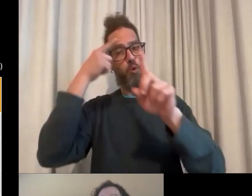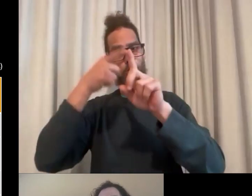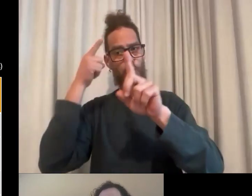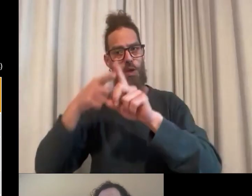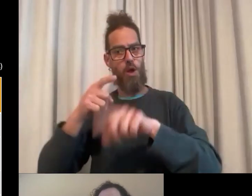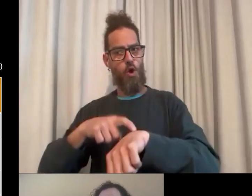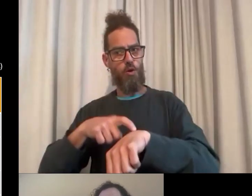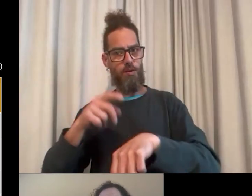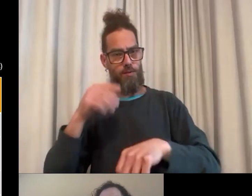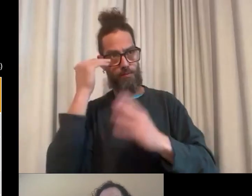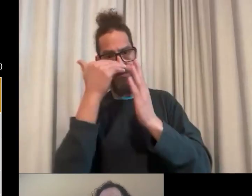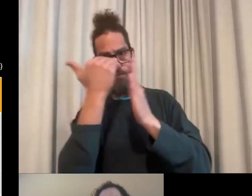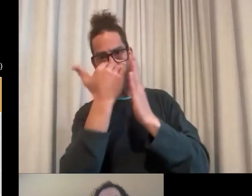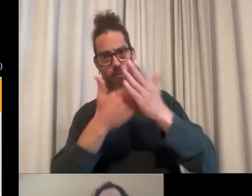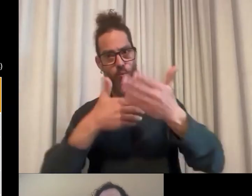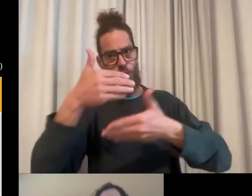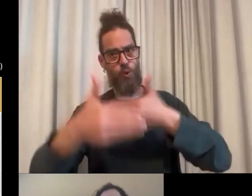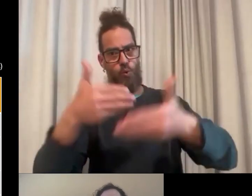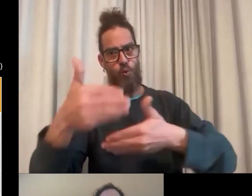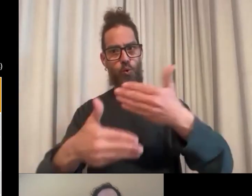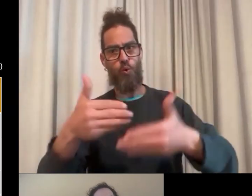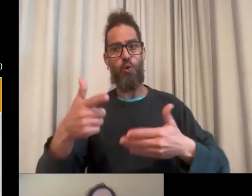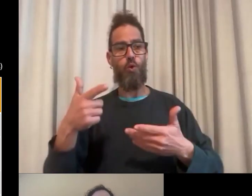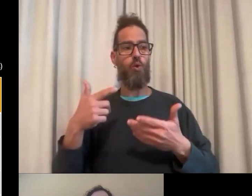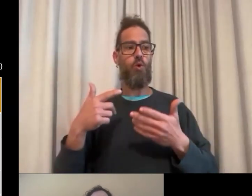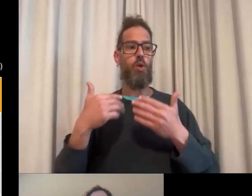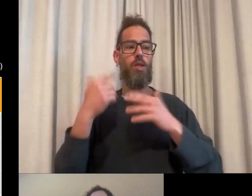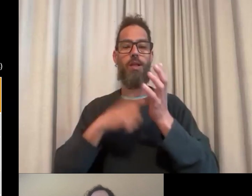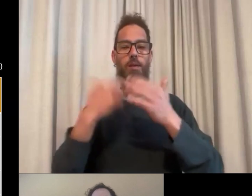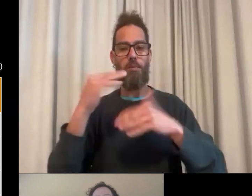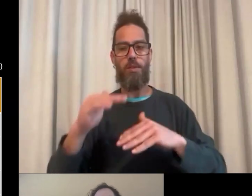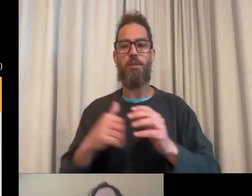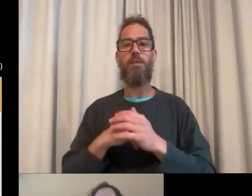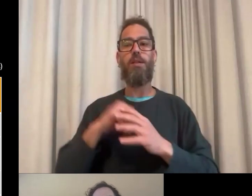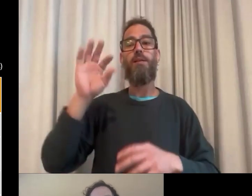the deadlines into one chart. And basically, the message here is